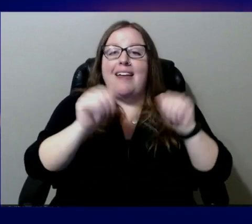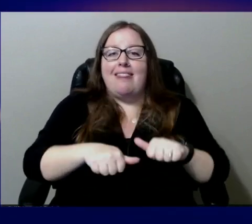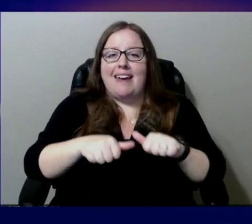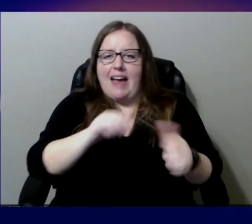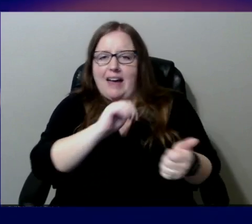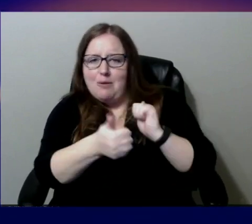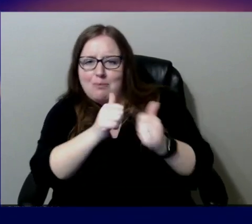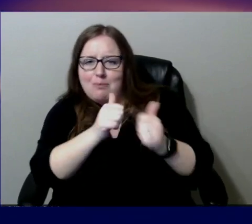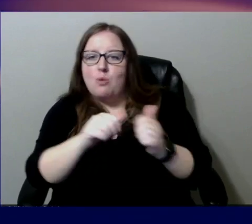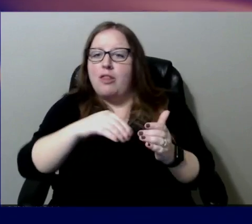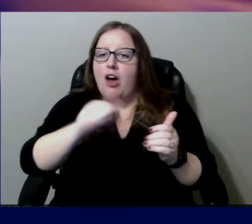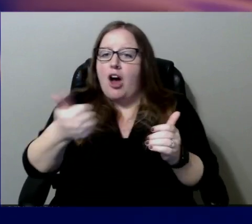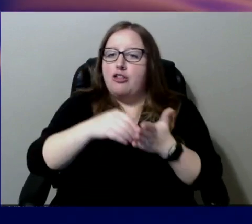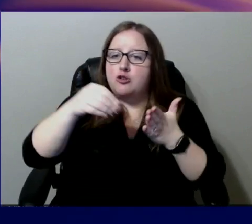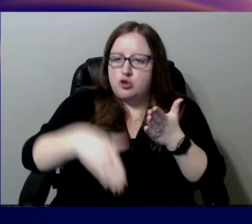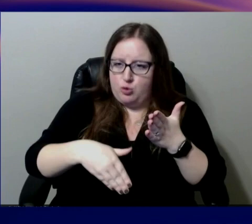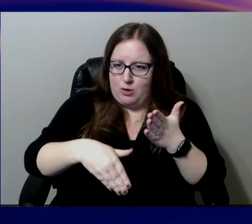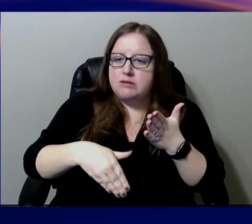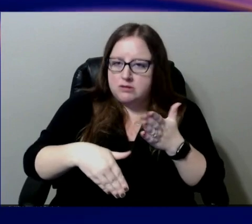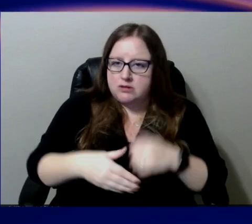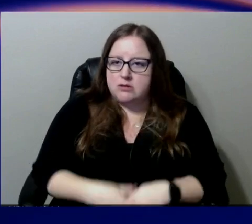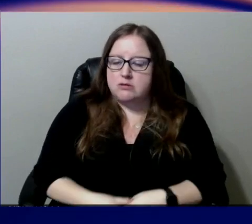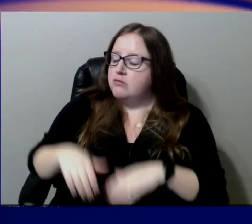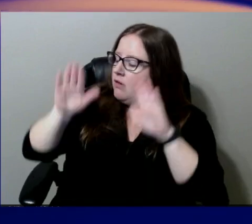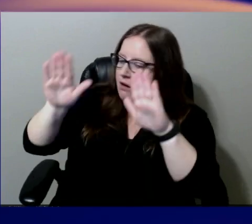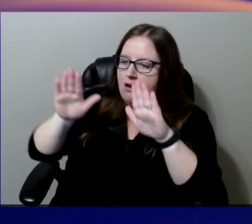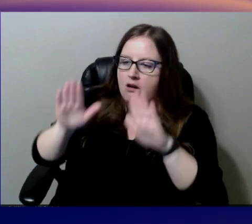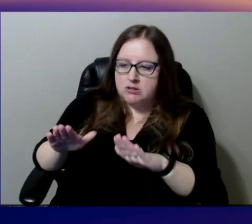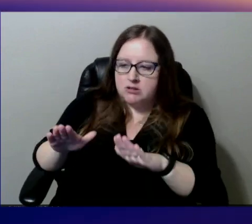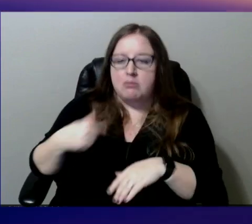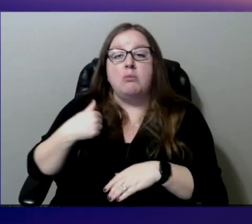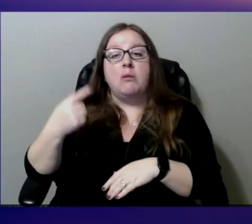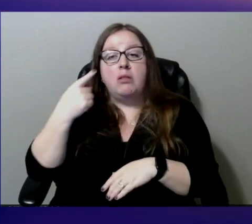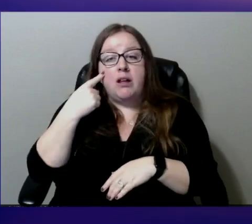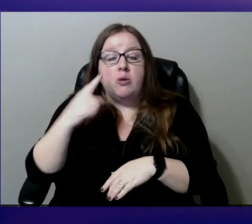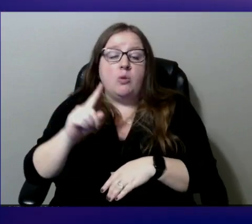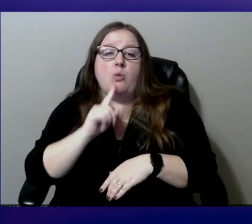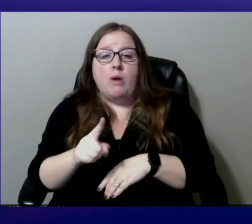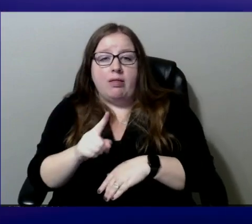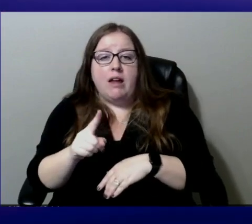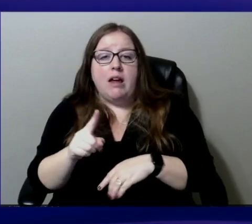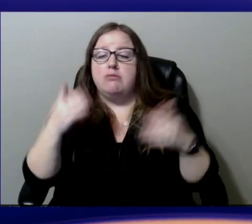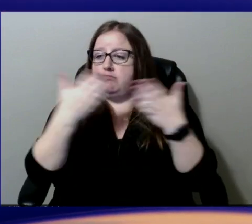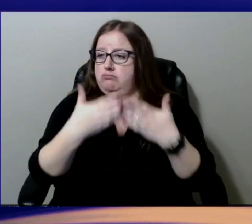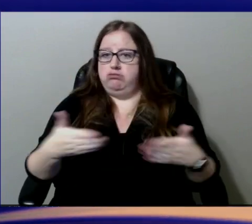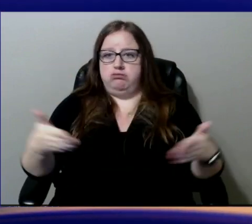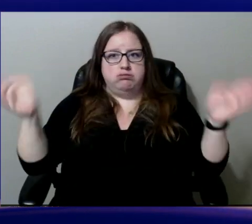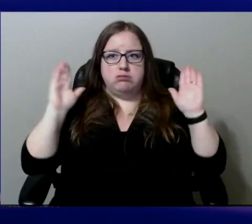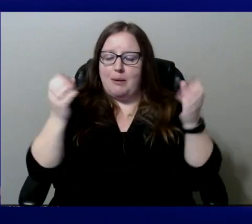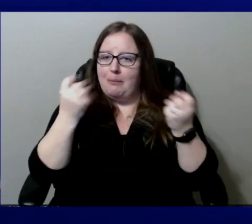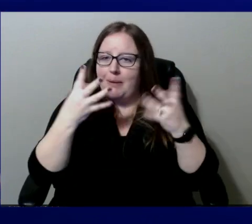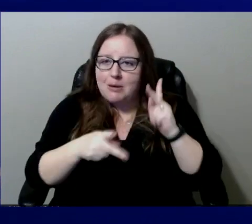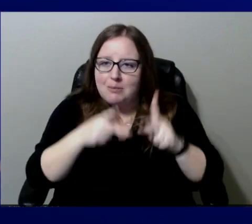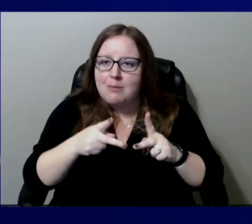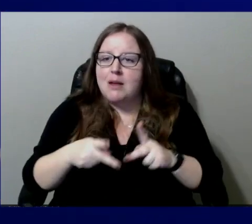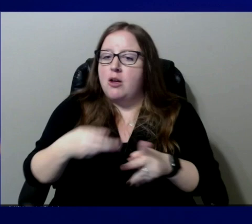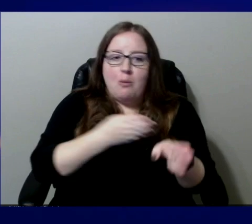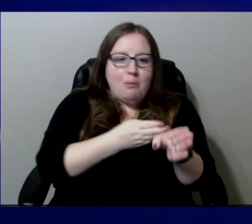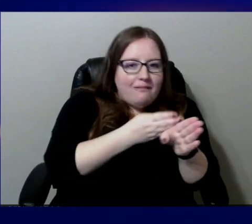in the Student League. Excellent. So I think it caters to a wide range of audience starting from professionals to students.